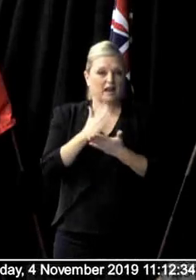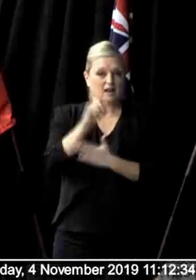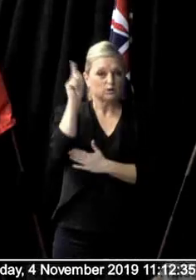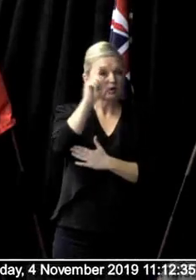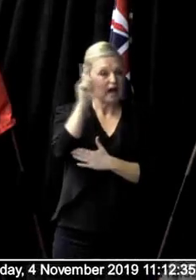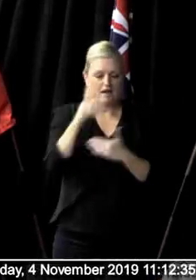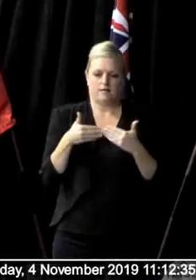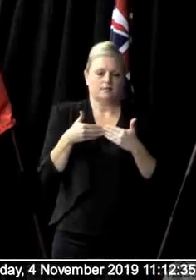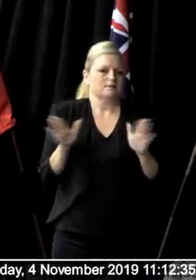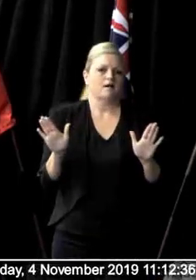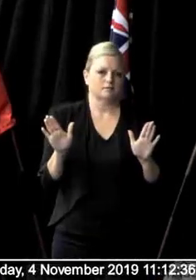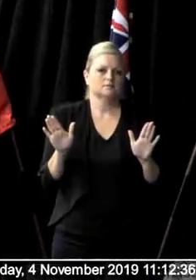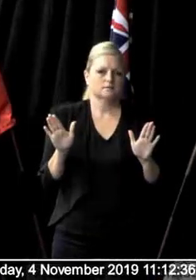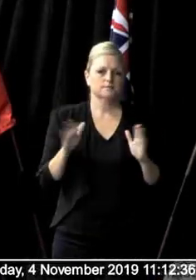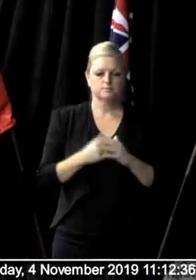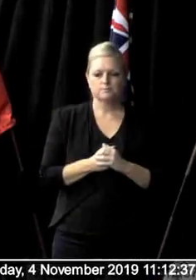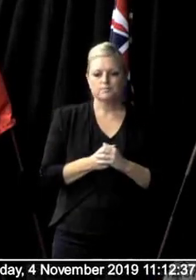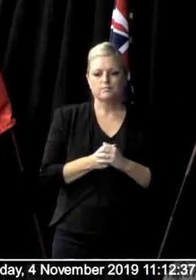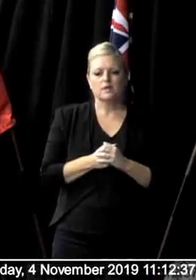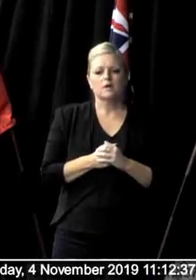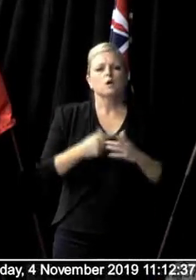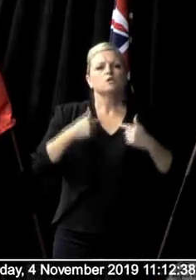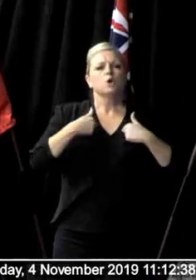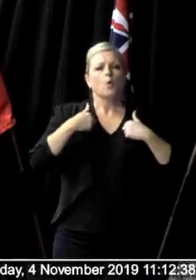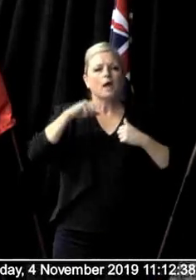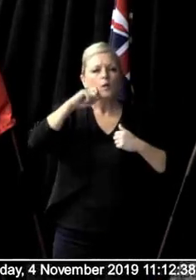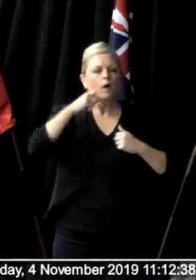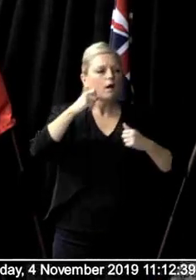In addition to starting to shine a light on issues experienced by students with